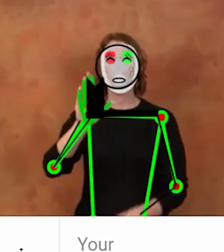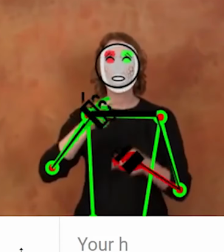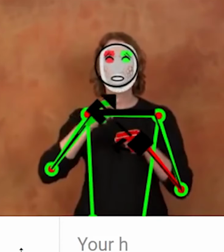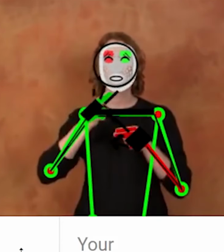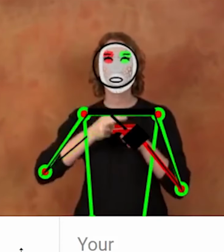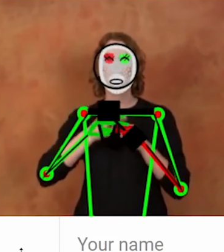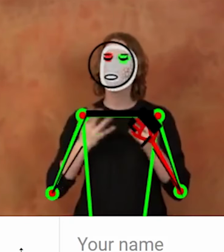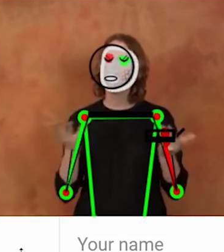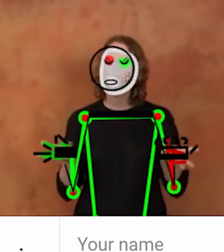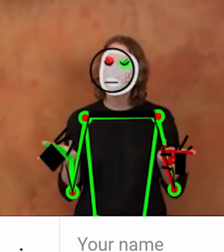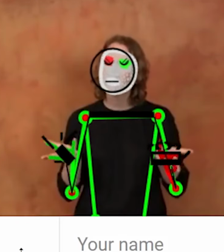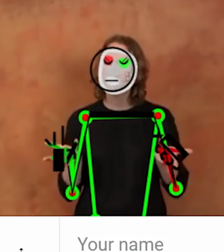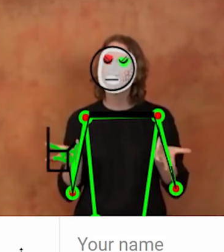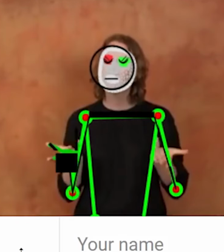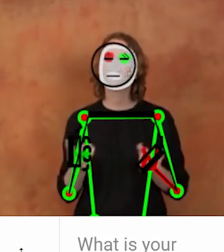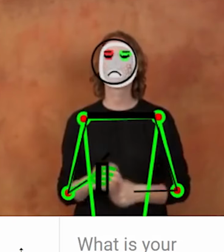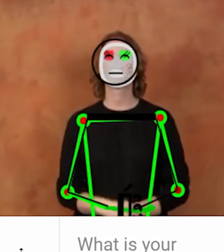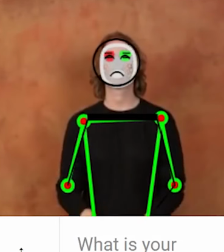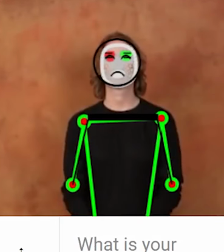And you guessed it, this works on mobile too!